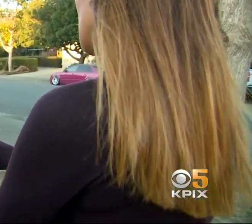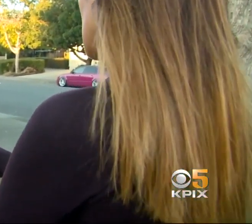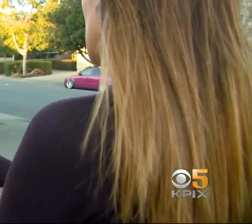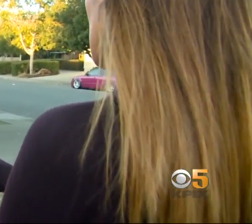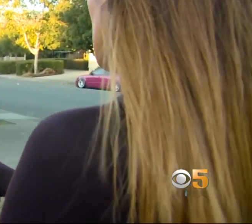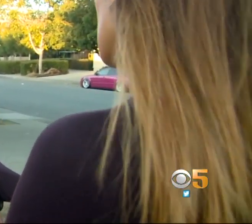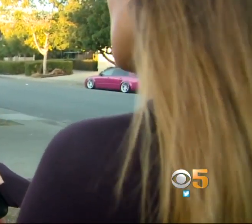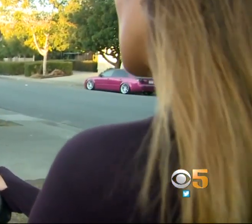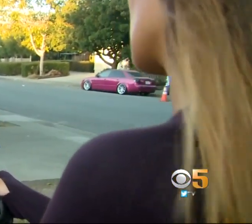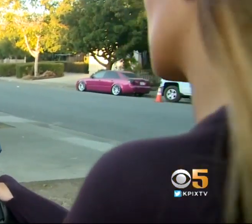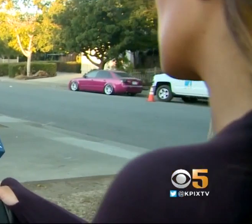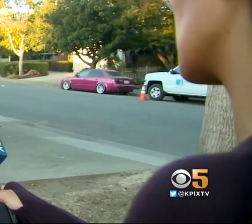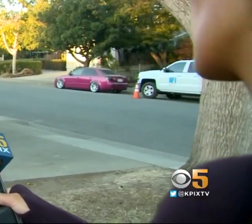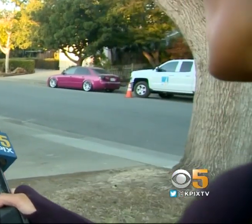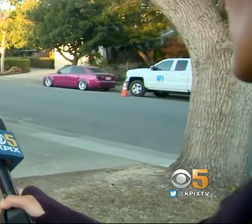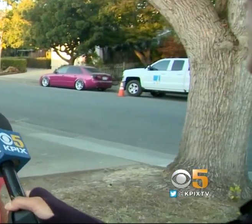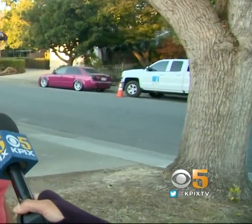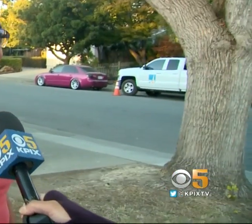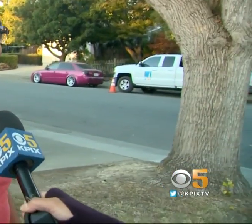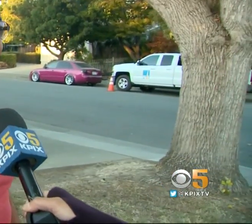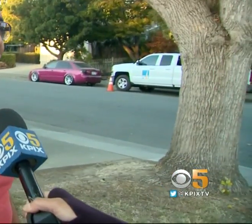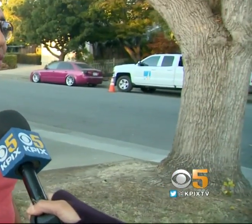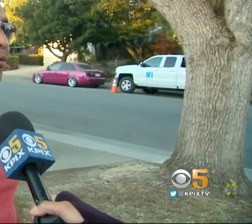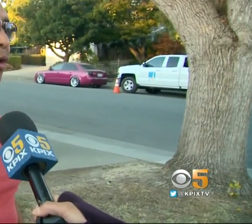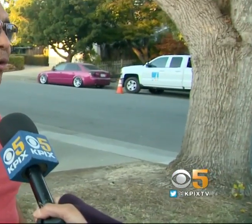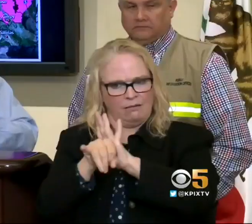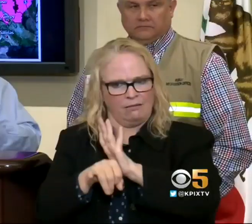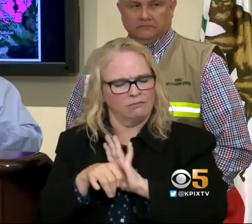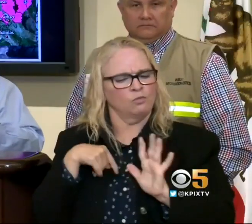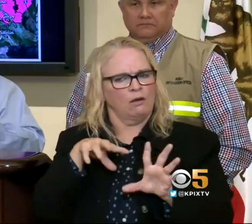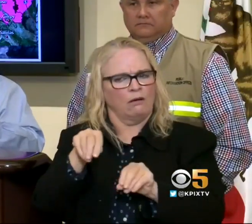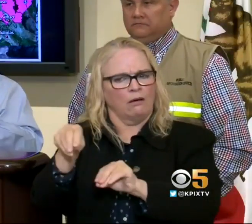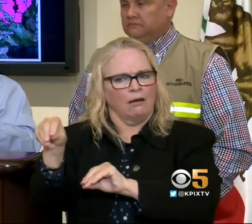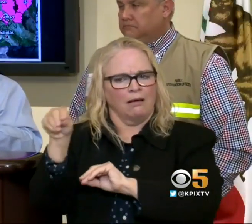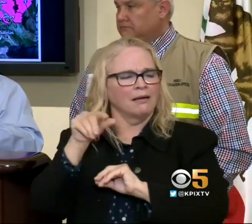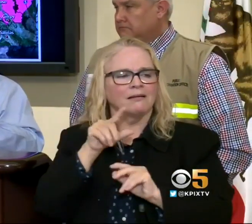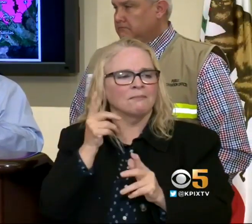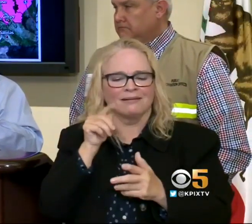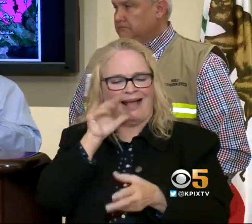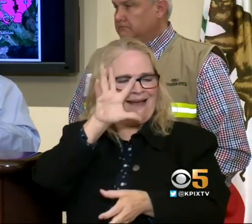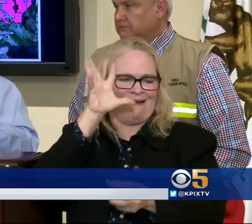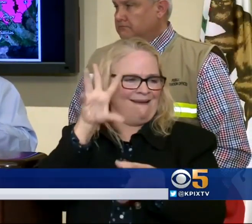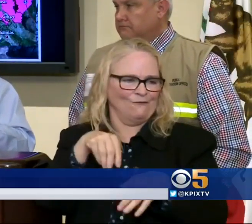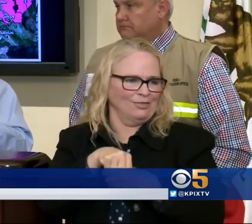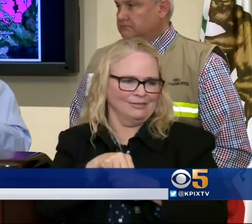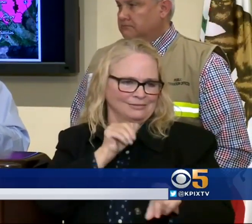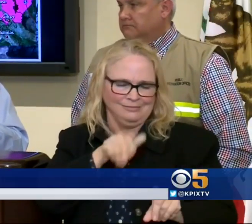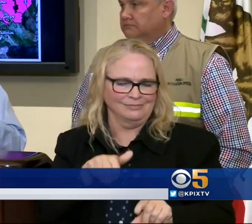OH, YEAH. IN TOTAL 3 MORE HOMES WERE DAMAGED BY FIRE. DO YOU THINK PG&E SHOULD HAVE